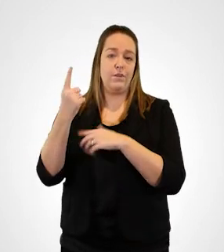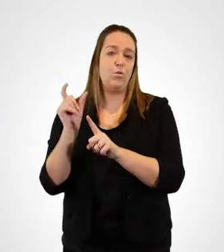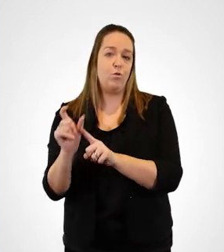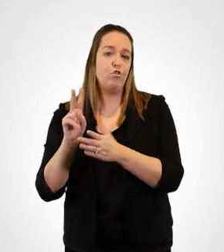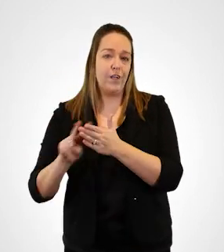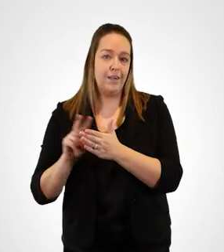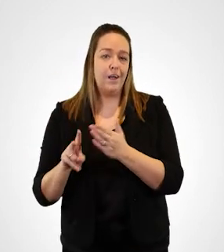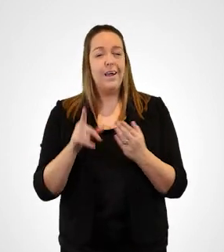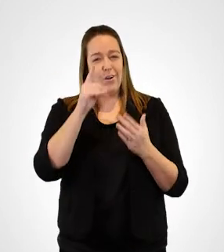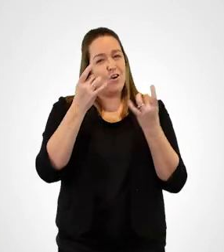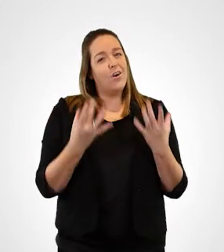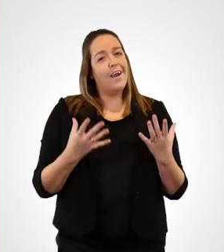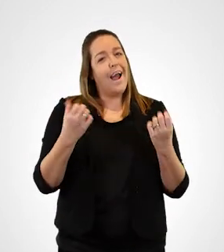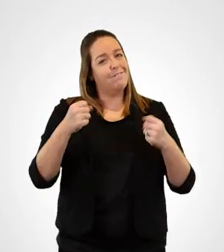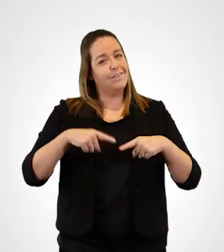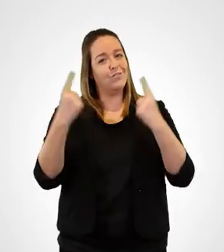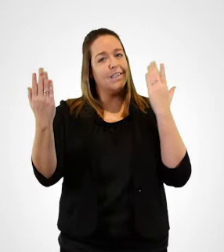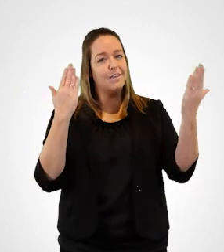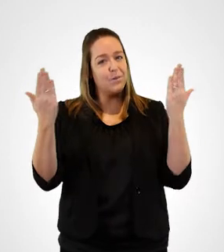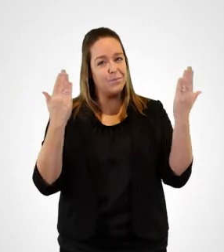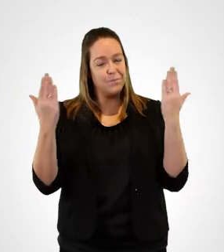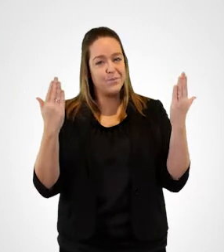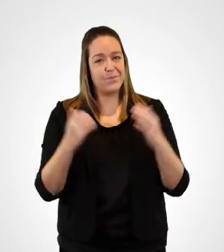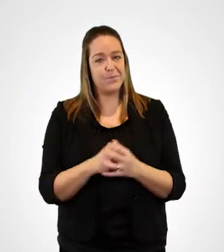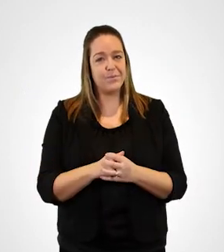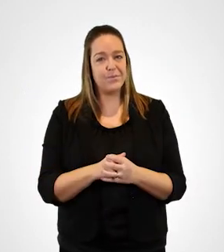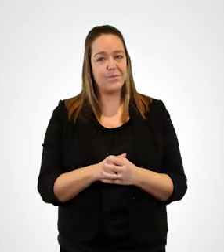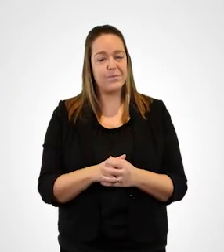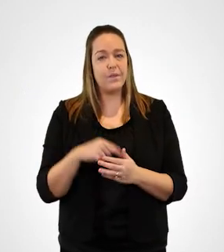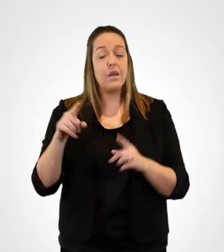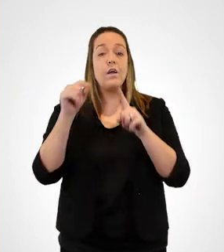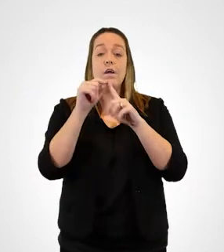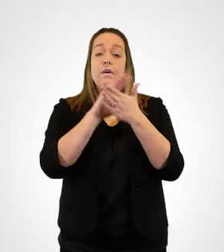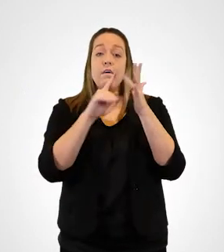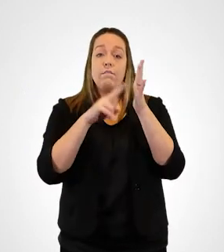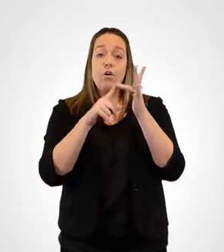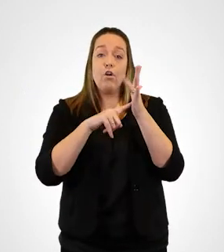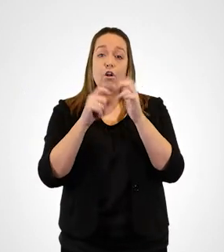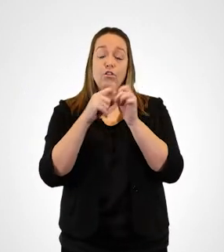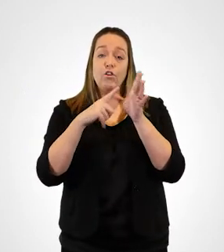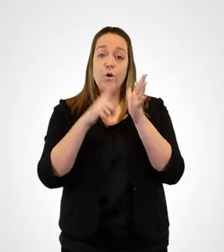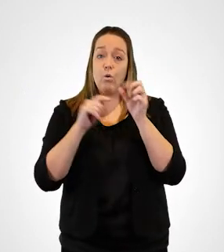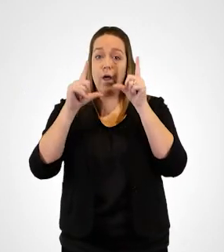So already you can see a difference because whereas phonological awareness is the predictor for the hearing children,